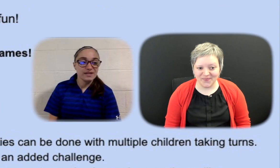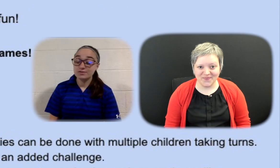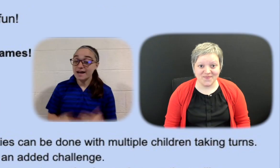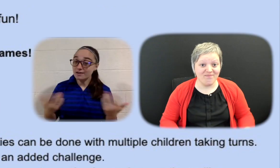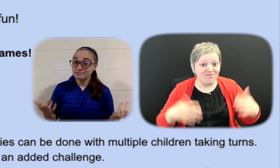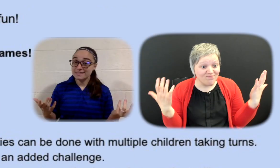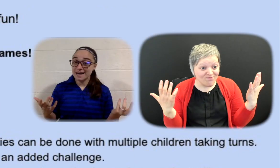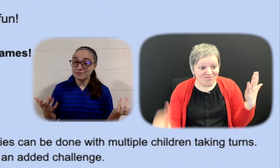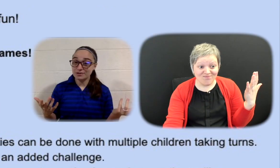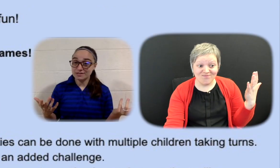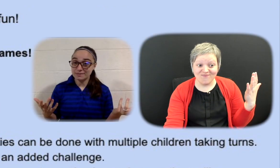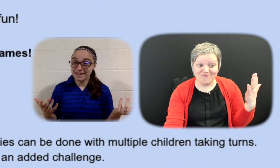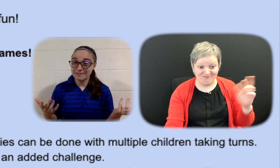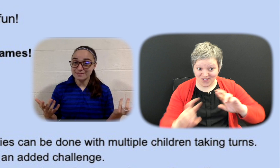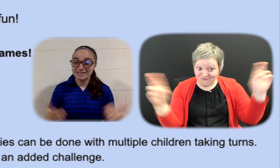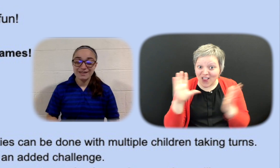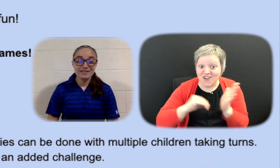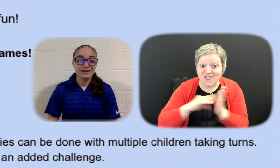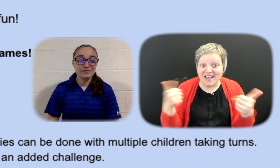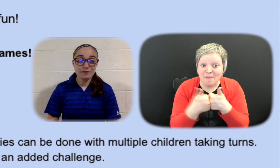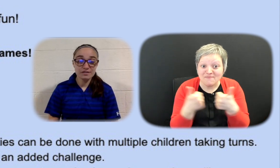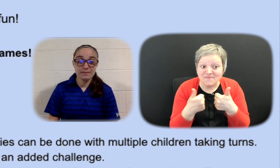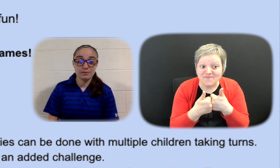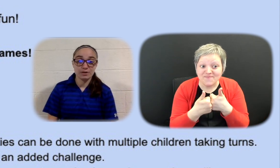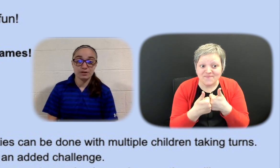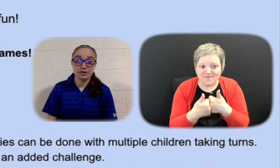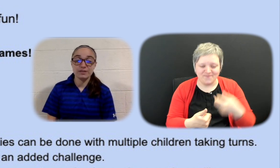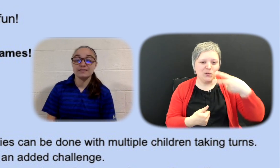So, now it's time to learn some of the games. The first game that we're going to learn is an